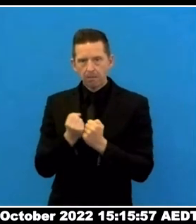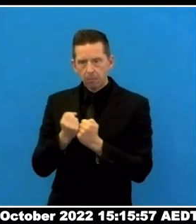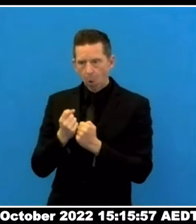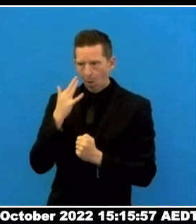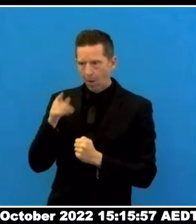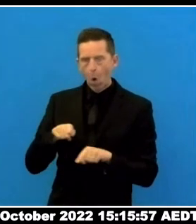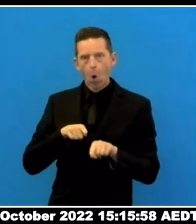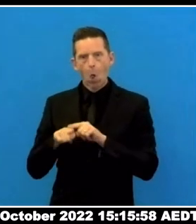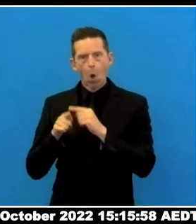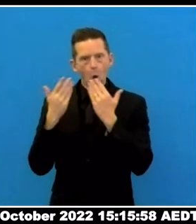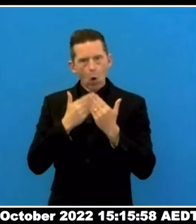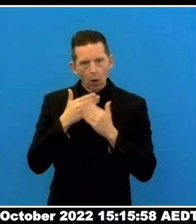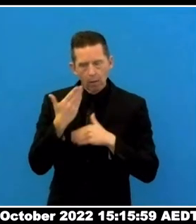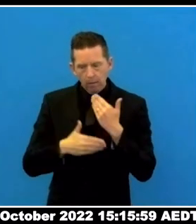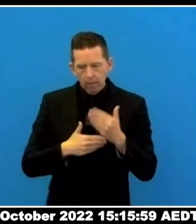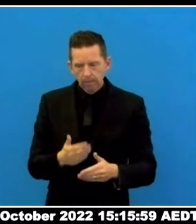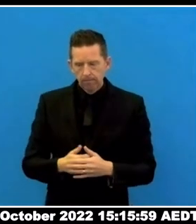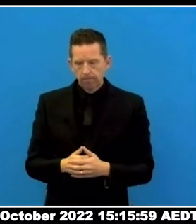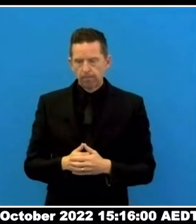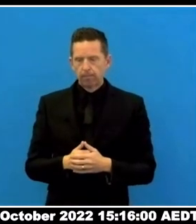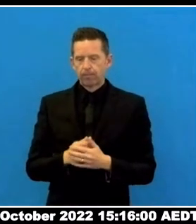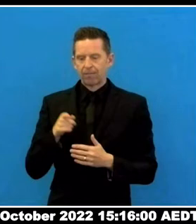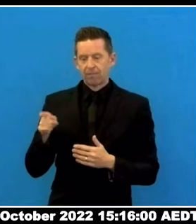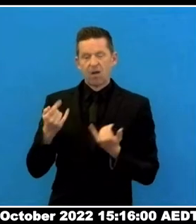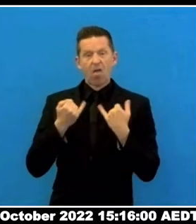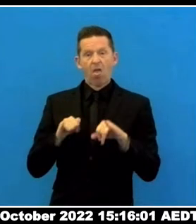and ended up lost with a drug habit.